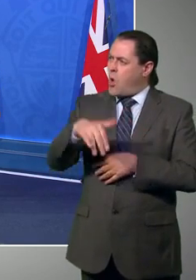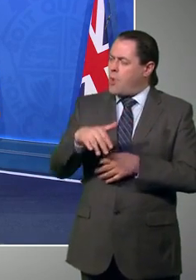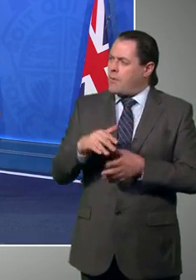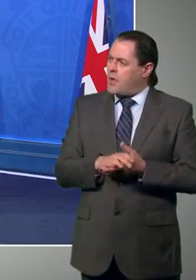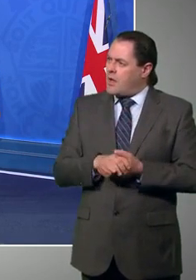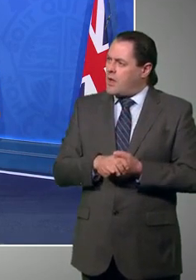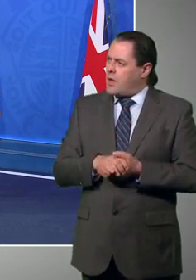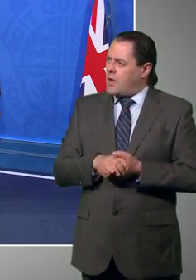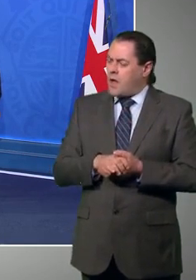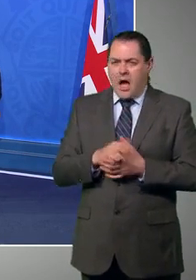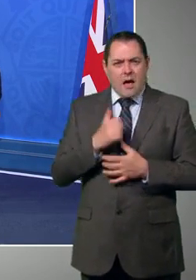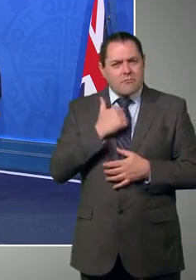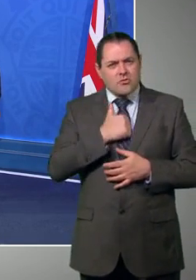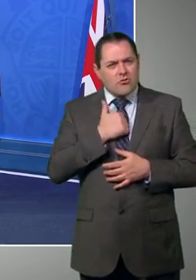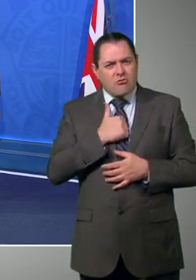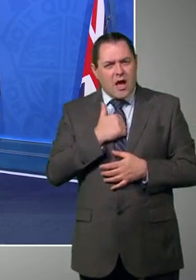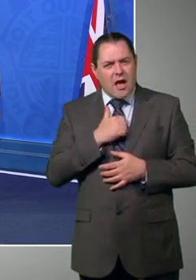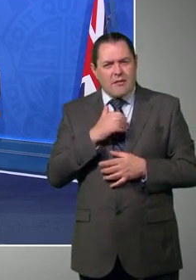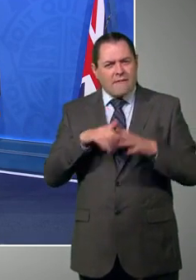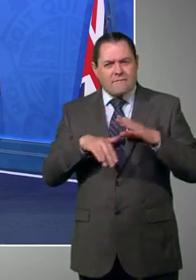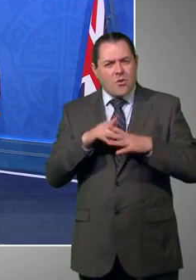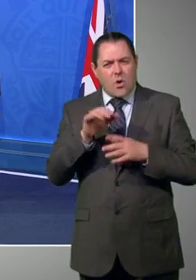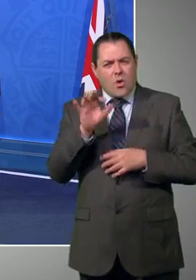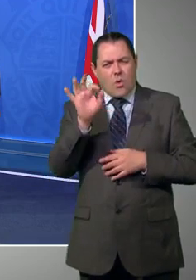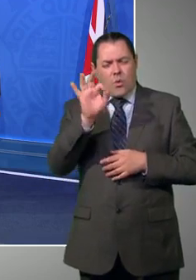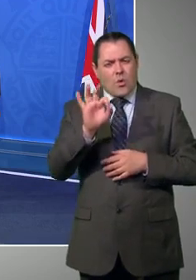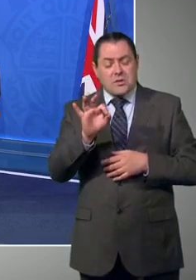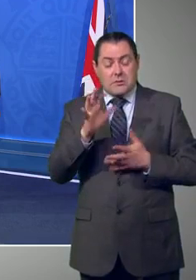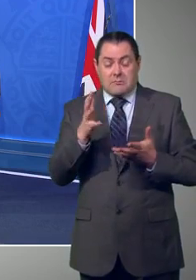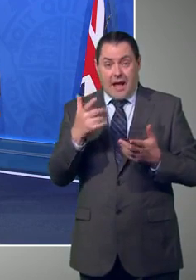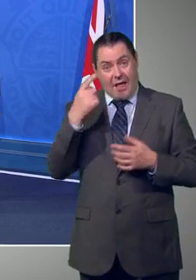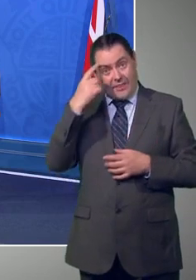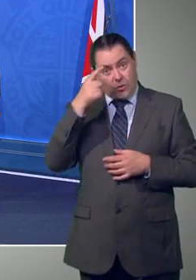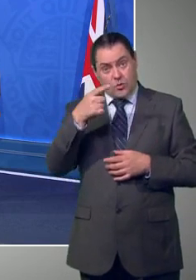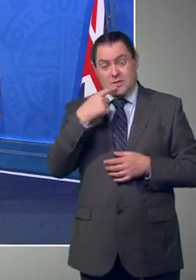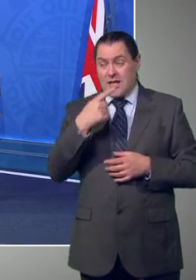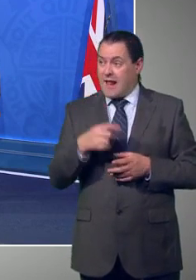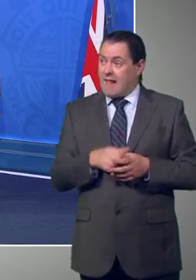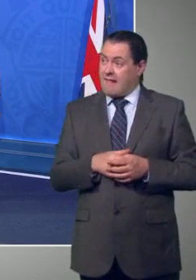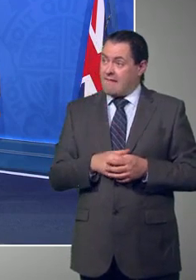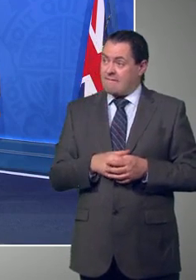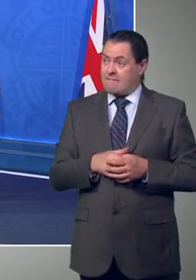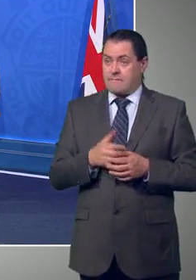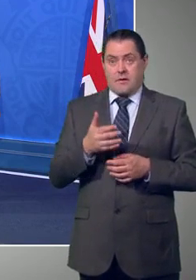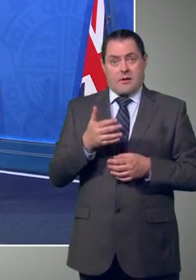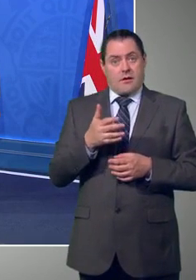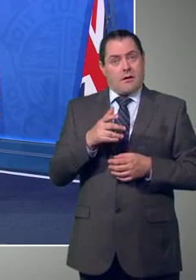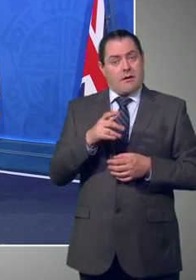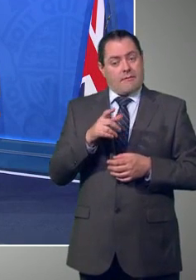sure sure that I got the question, but I think what you're saying is. that since